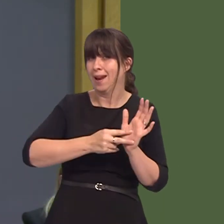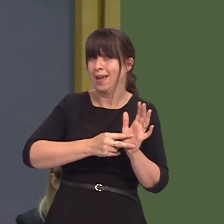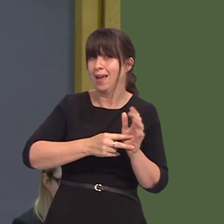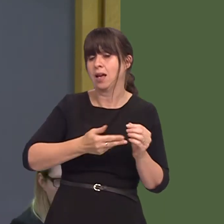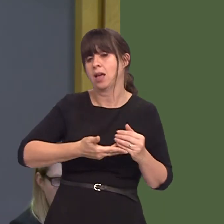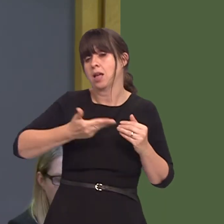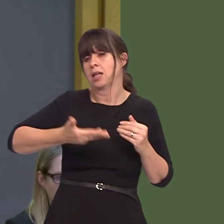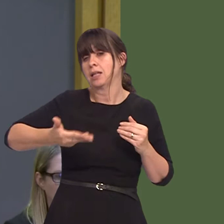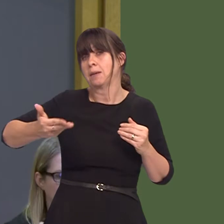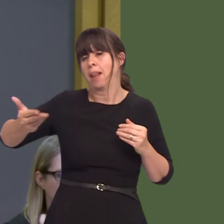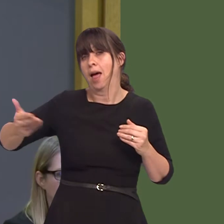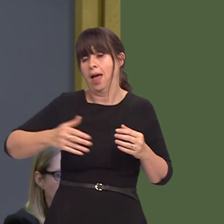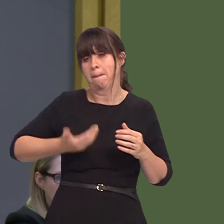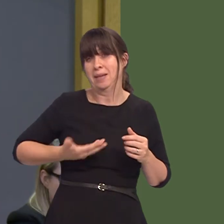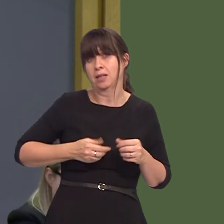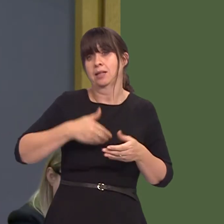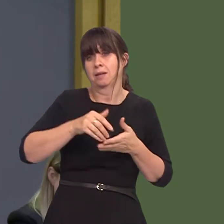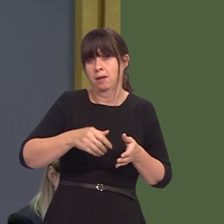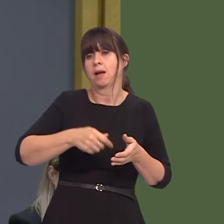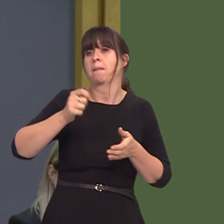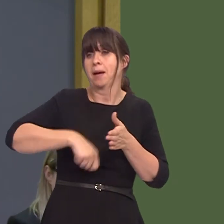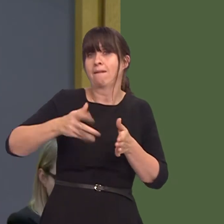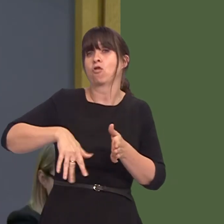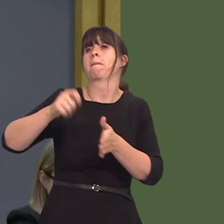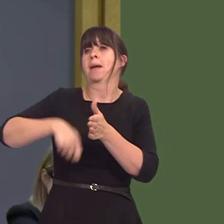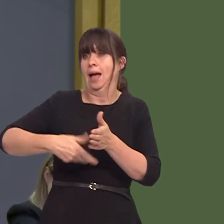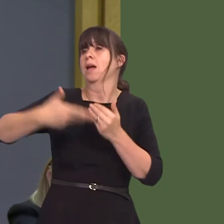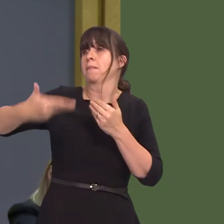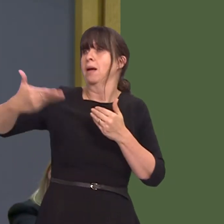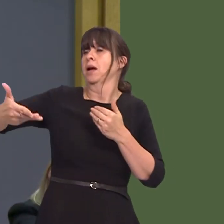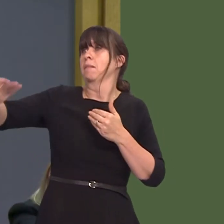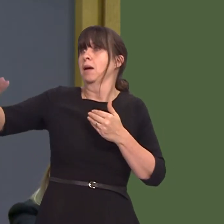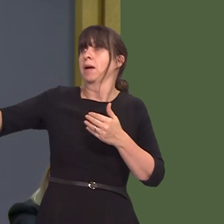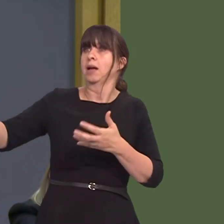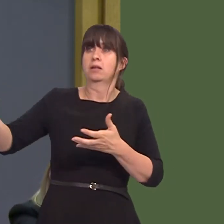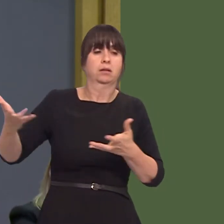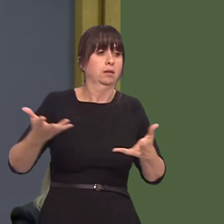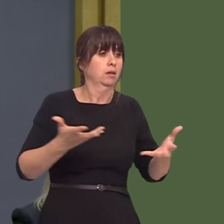chain, finance and support for SMEs, which make up the current majority of the sector in terms of manufacturing.